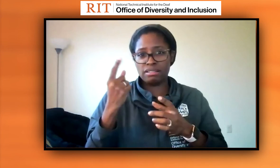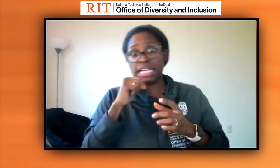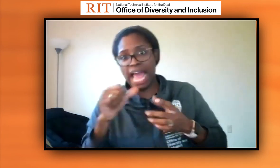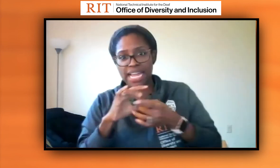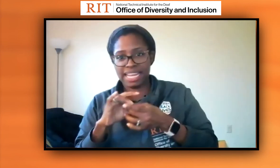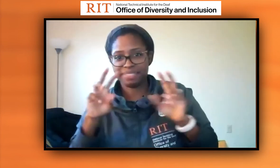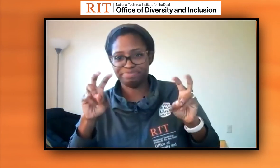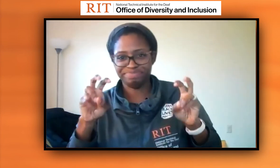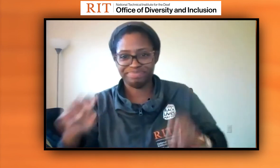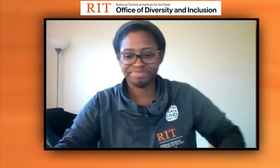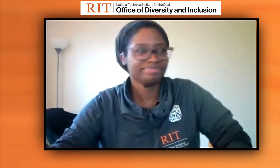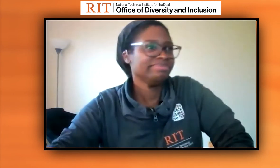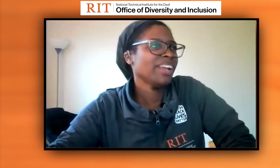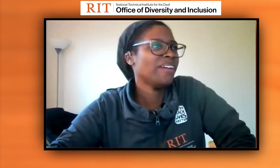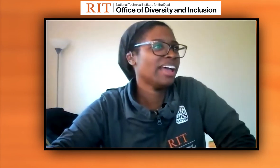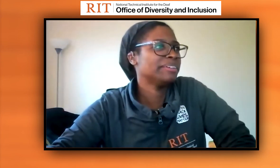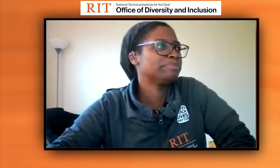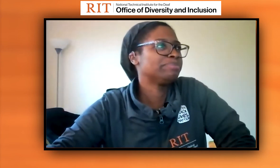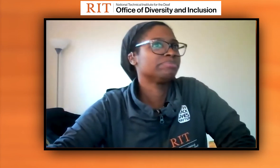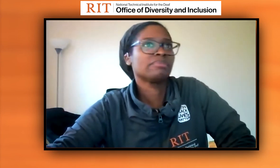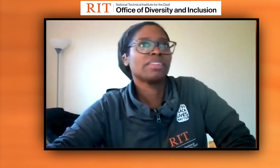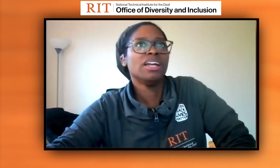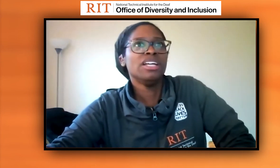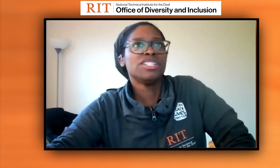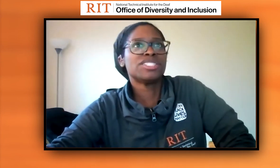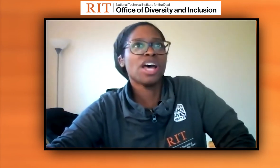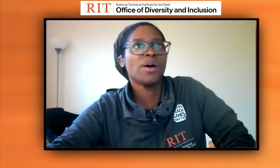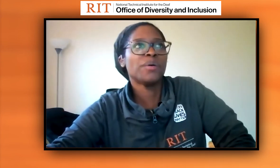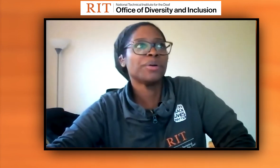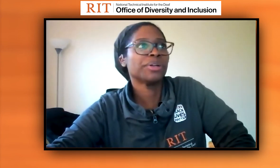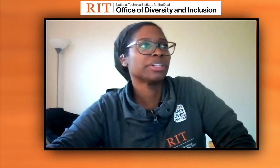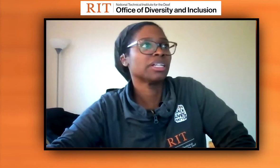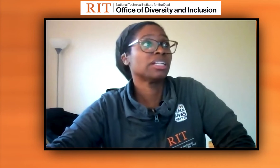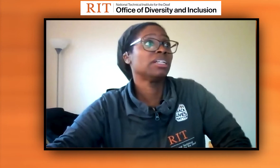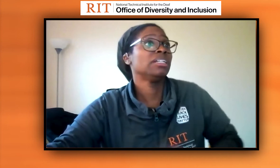or oppressed identities and others may not be linked, but it's important to keep an eye out for those that are.